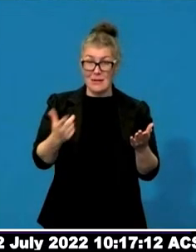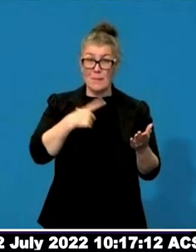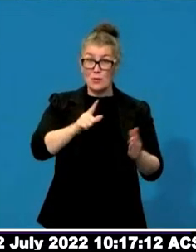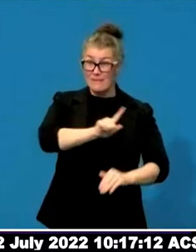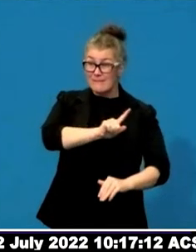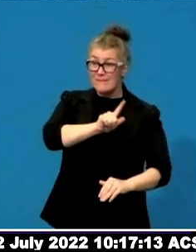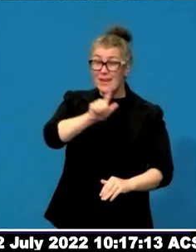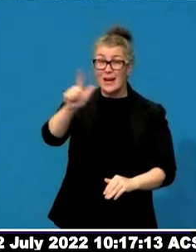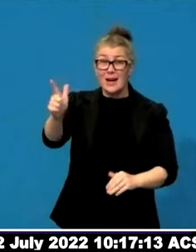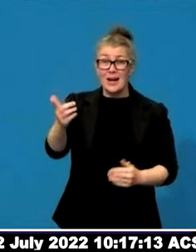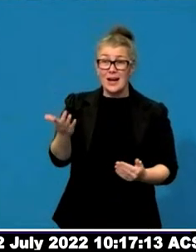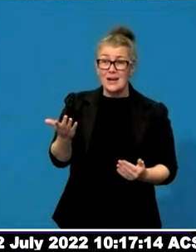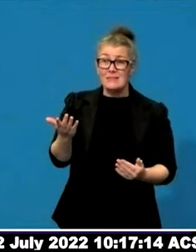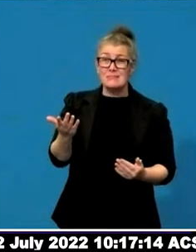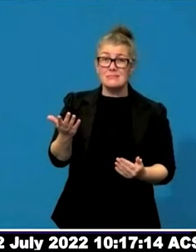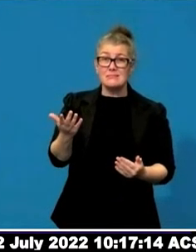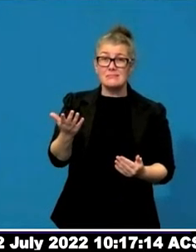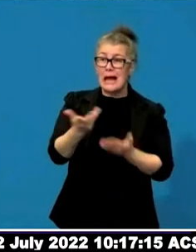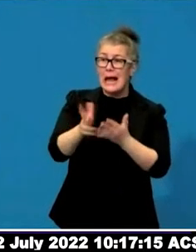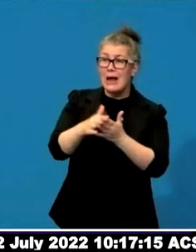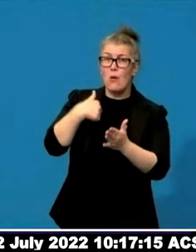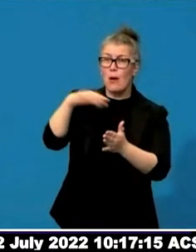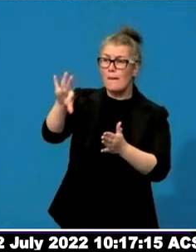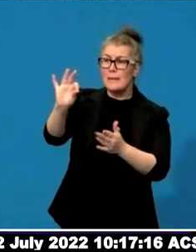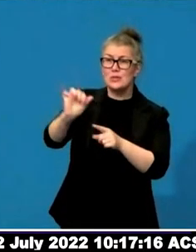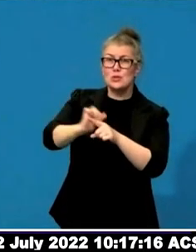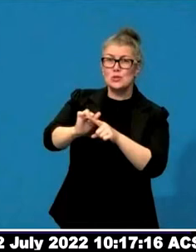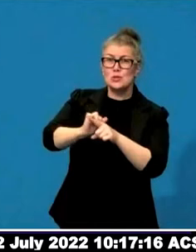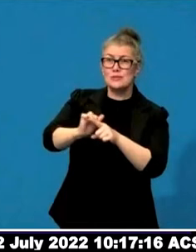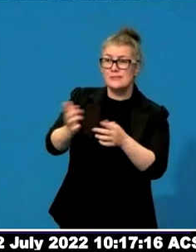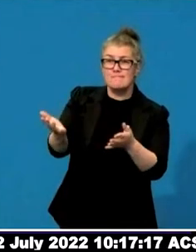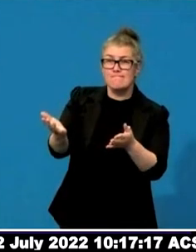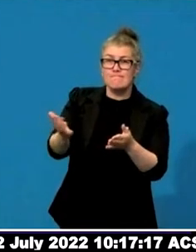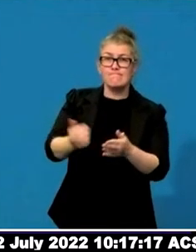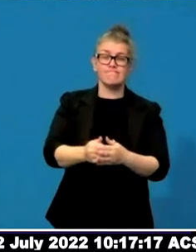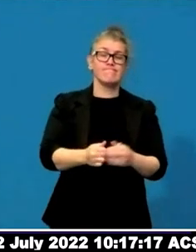and to be able to pick a pair of shoes, for example. Em is nodding.